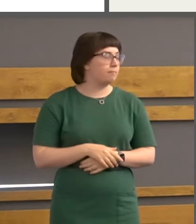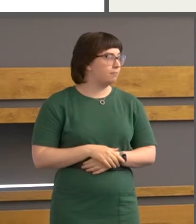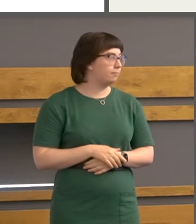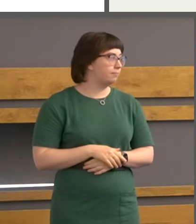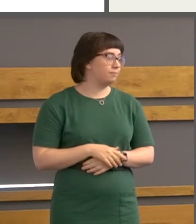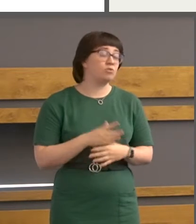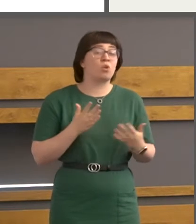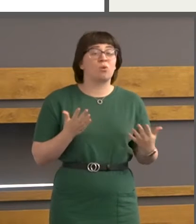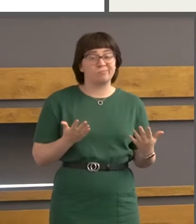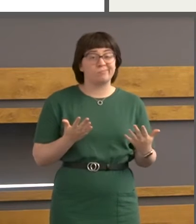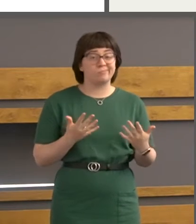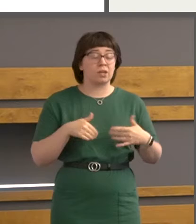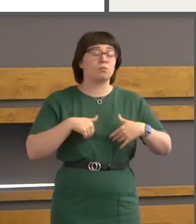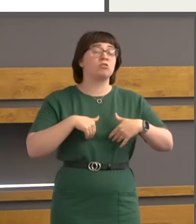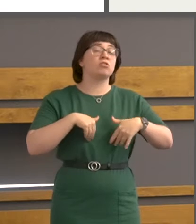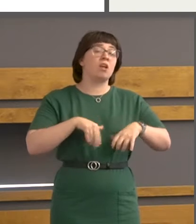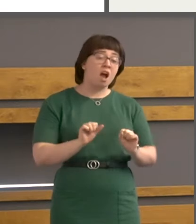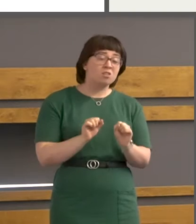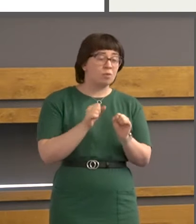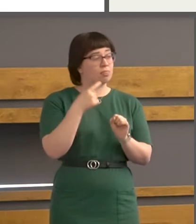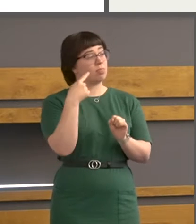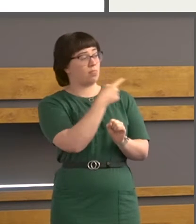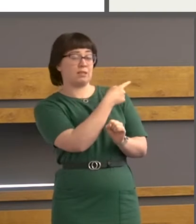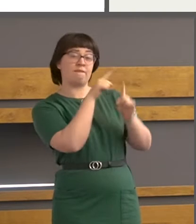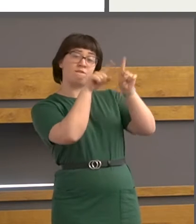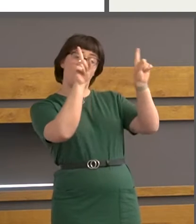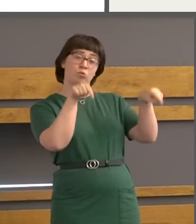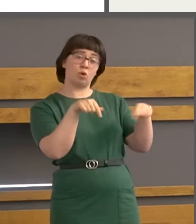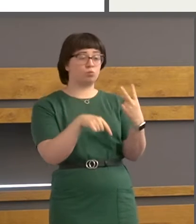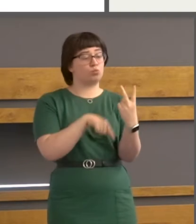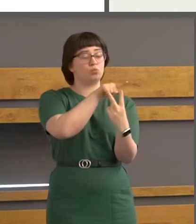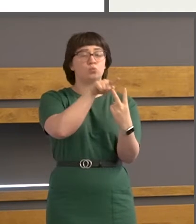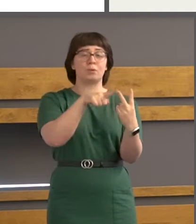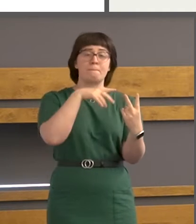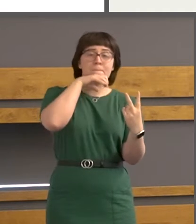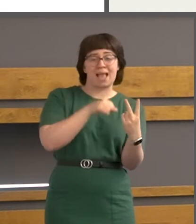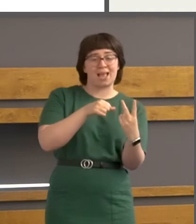So I was initially working with this photograph of these two men and this bale of jute